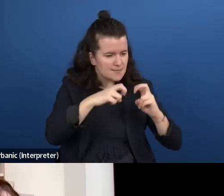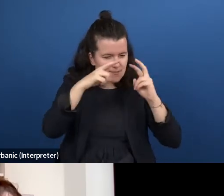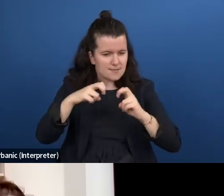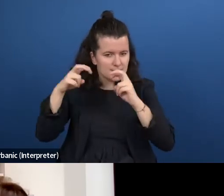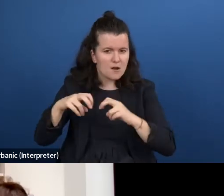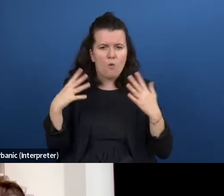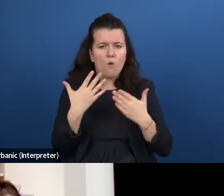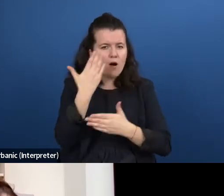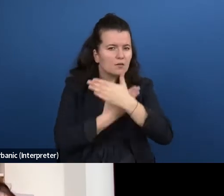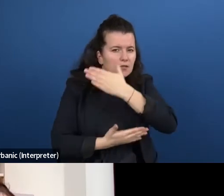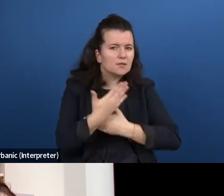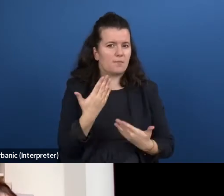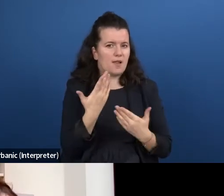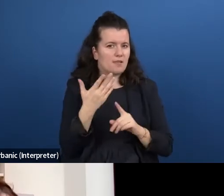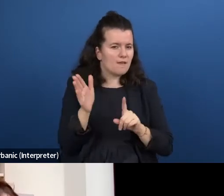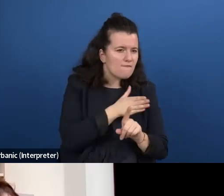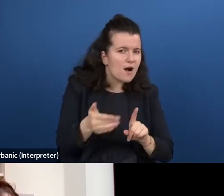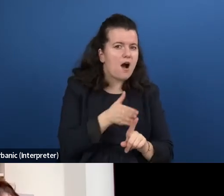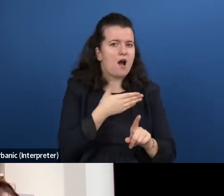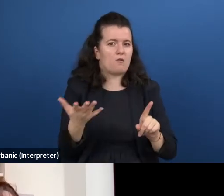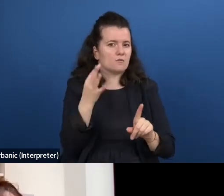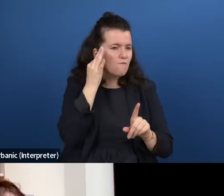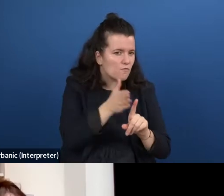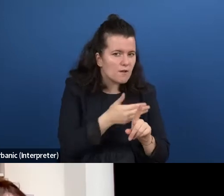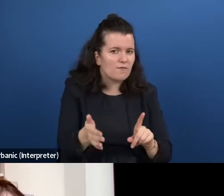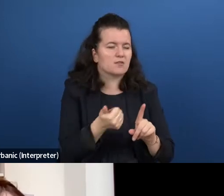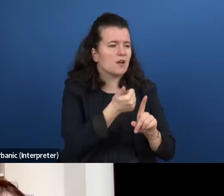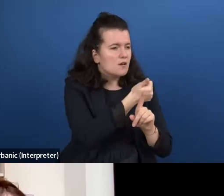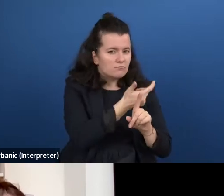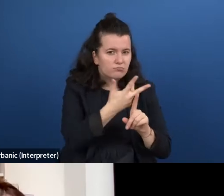We did a mapping exercise, where we identified key informants